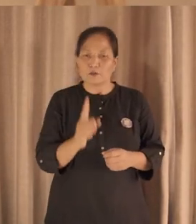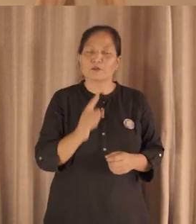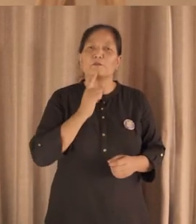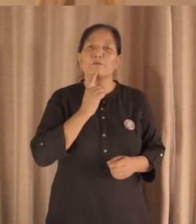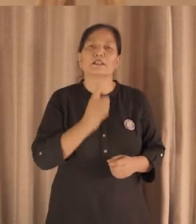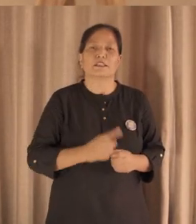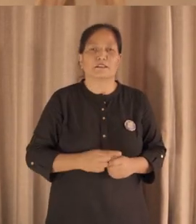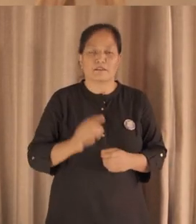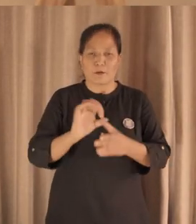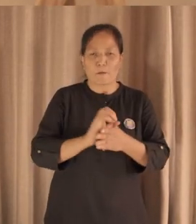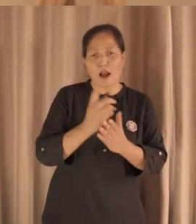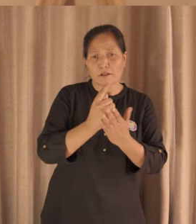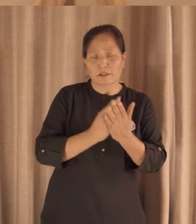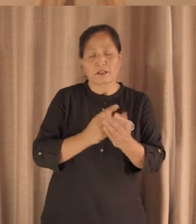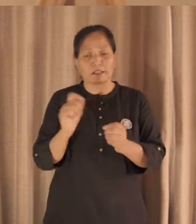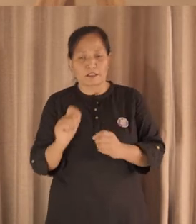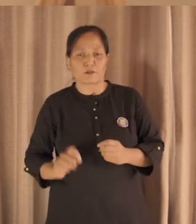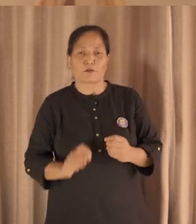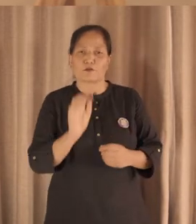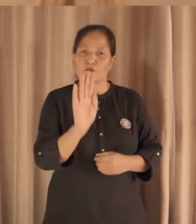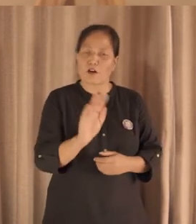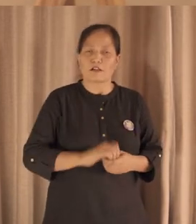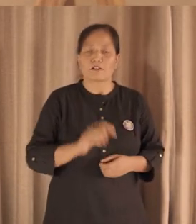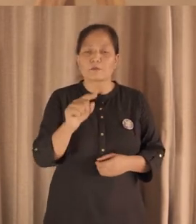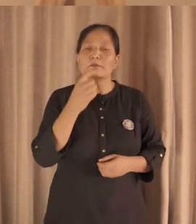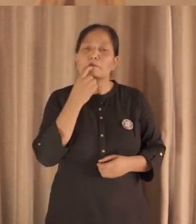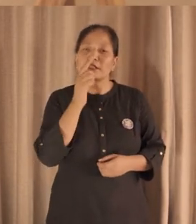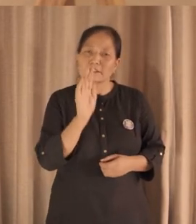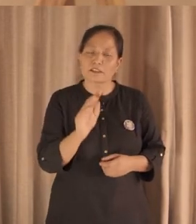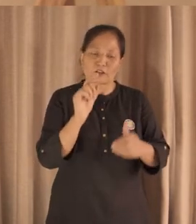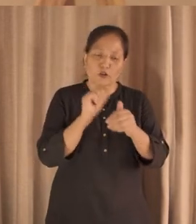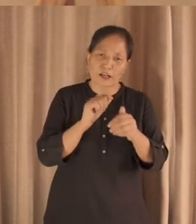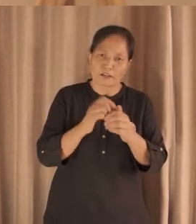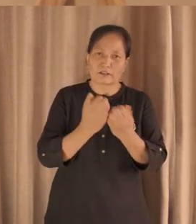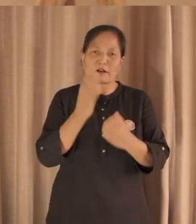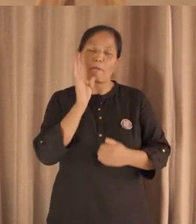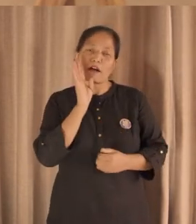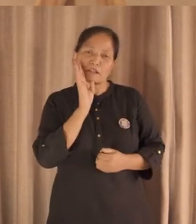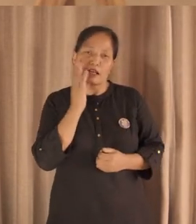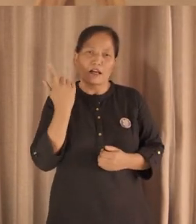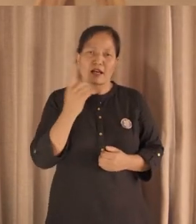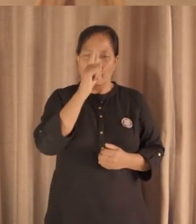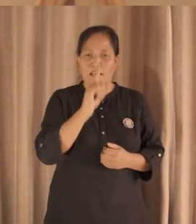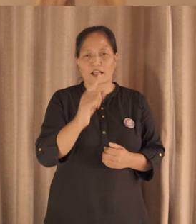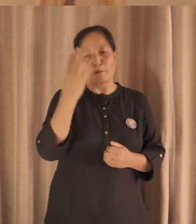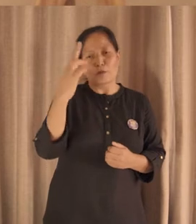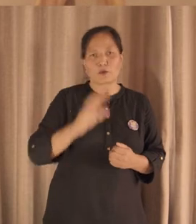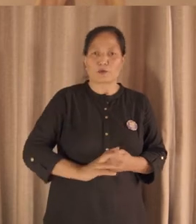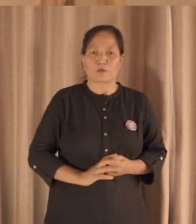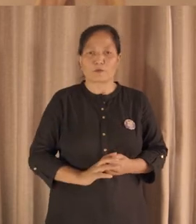mean someone who does is uncivilized for them. This diversity is what the youths need to